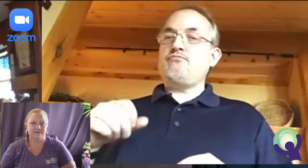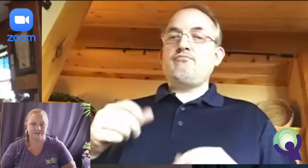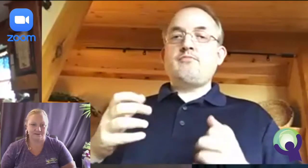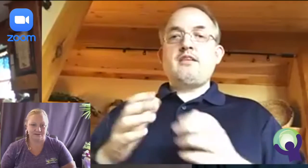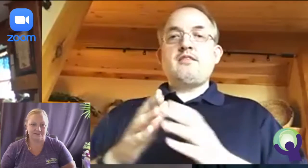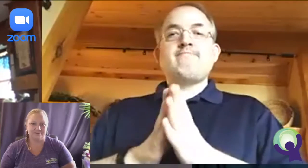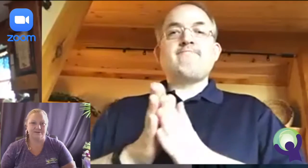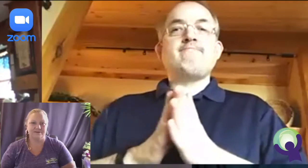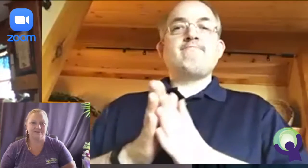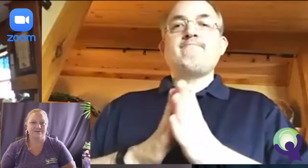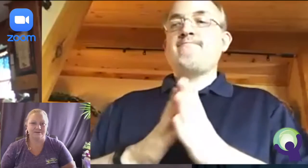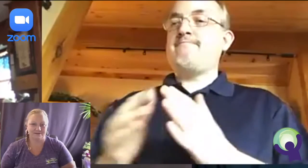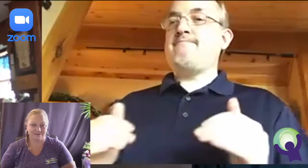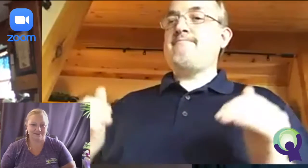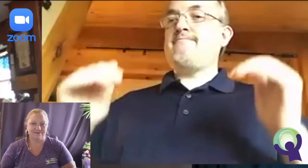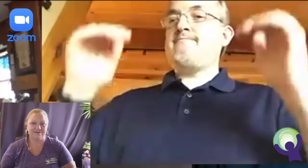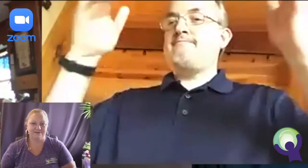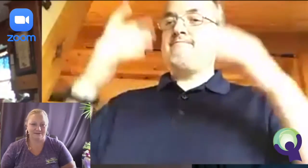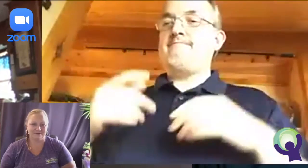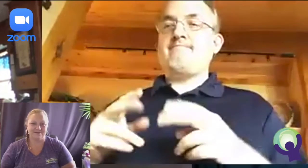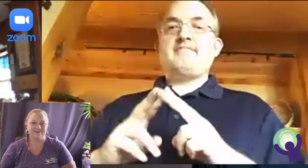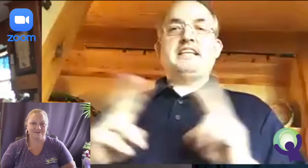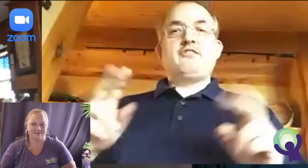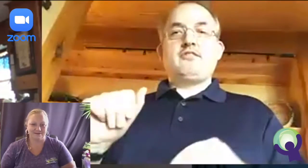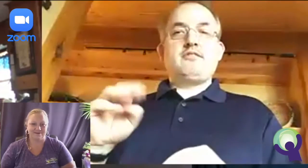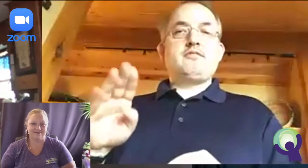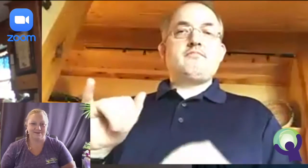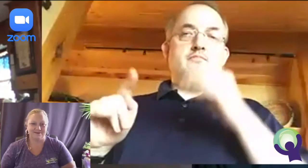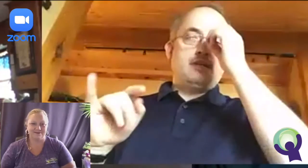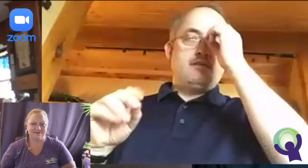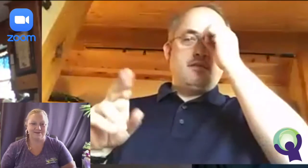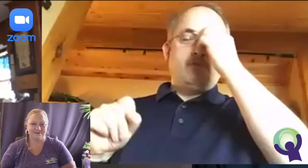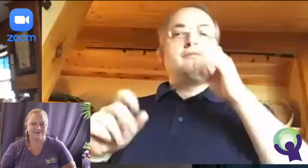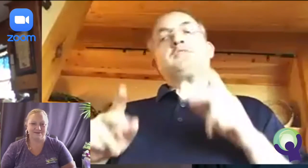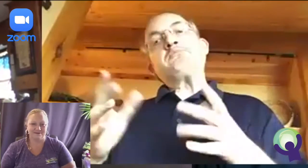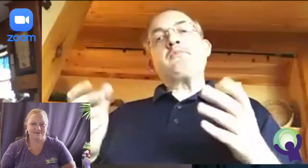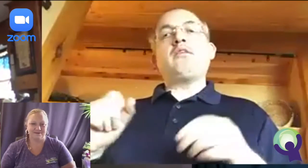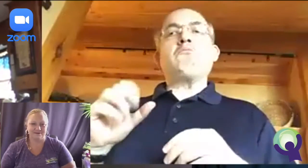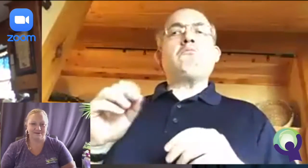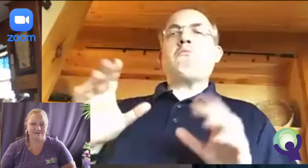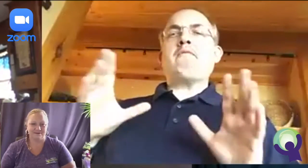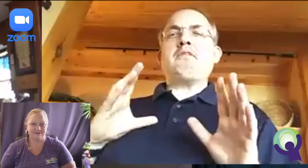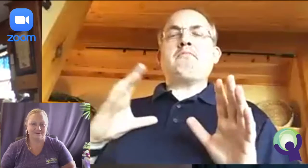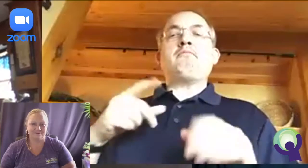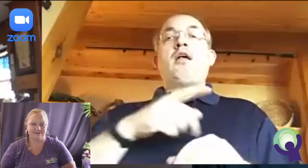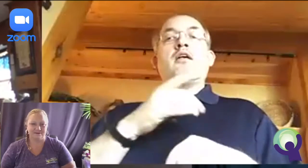So I'm a very ambitious person, let's we'll start with that. So I'm very eager and